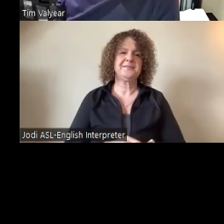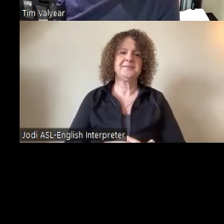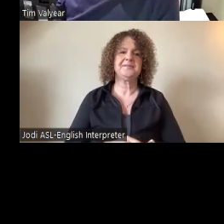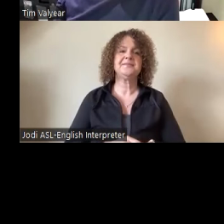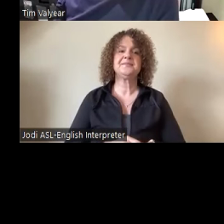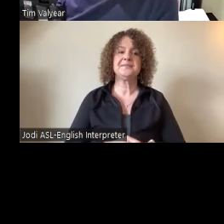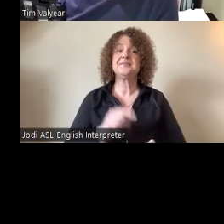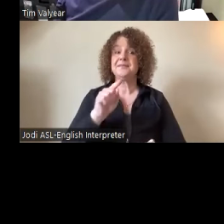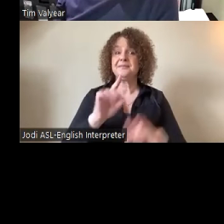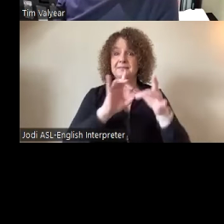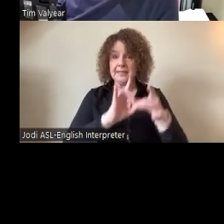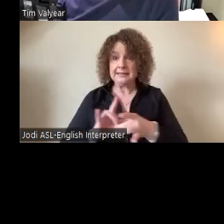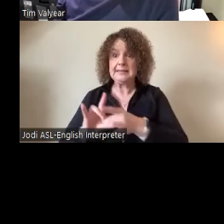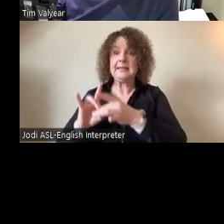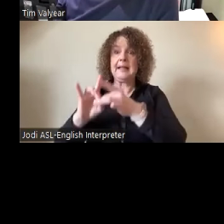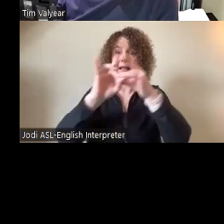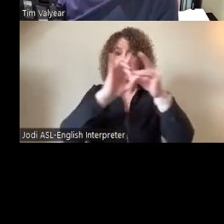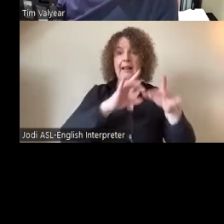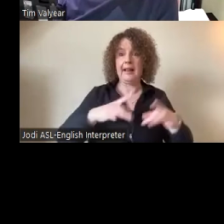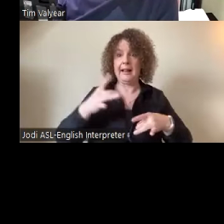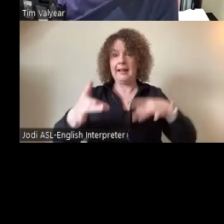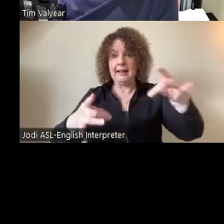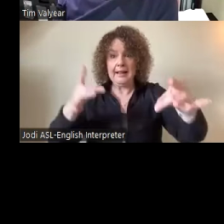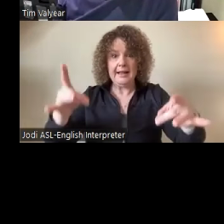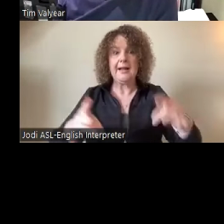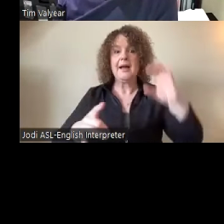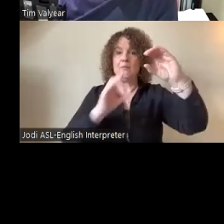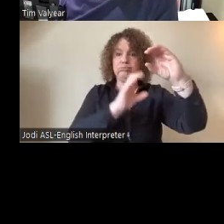about, good infection prevention